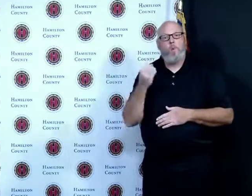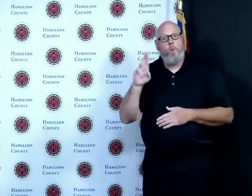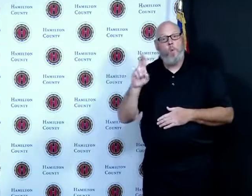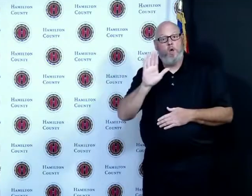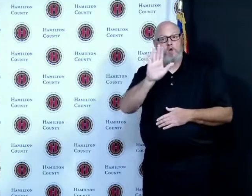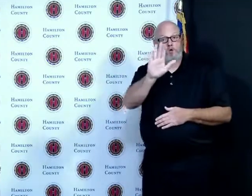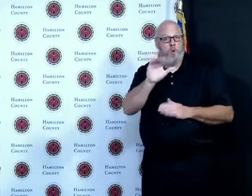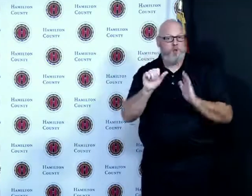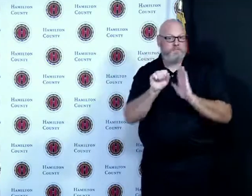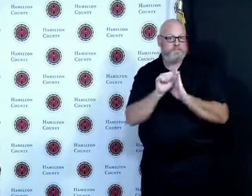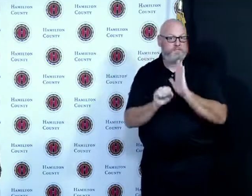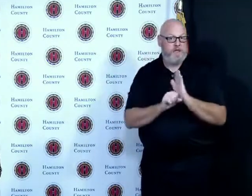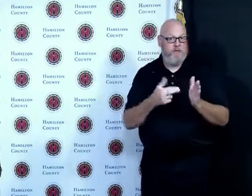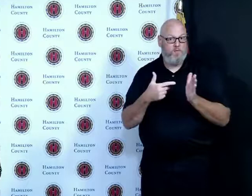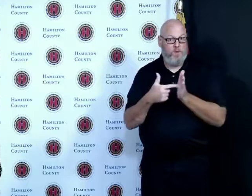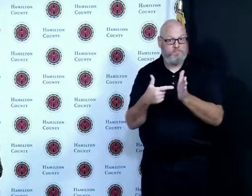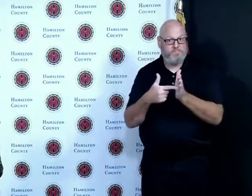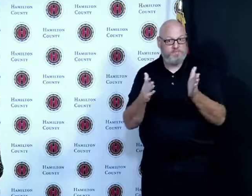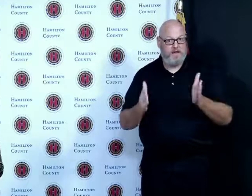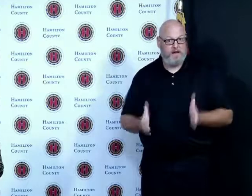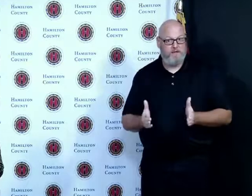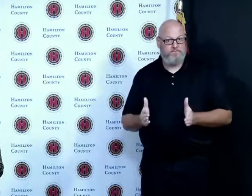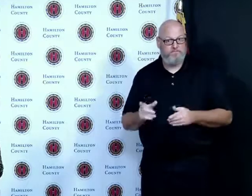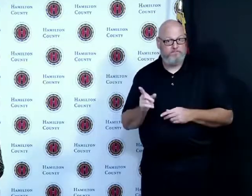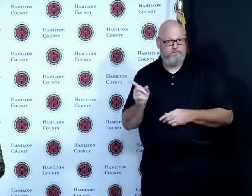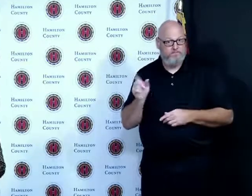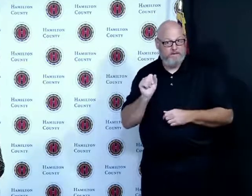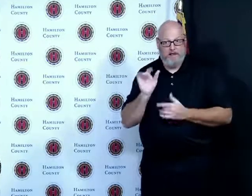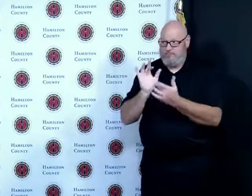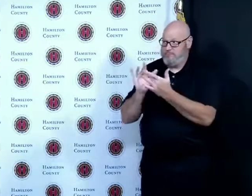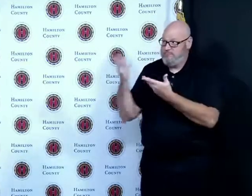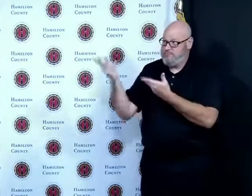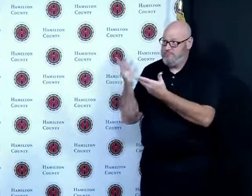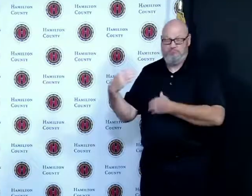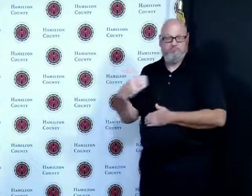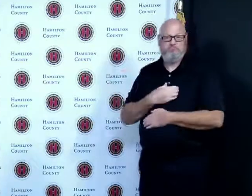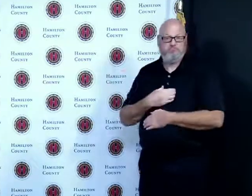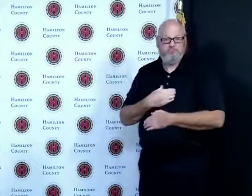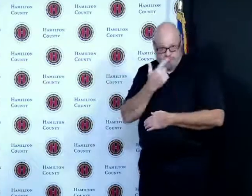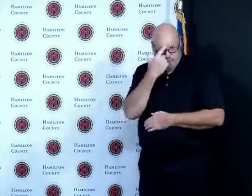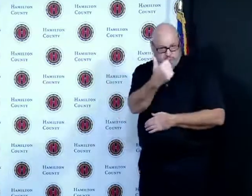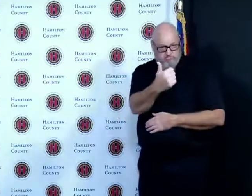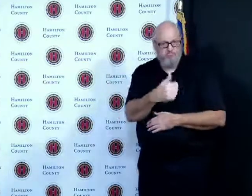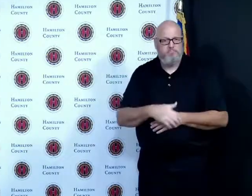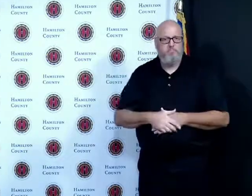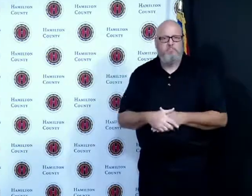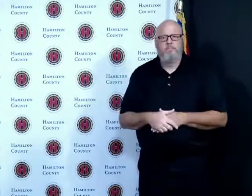appropriate way to have your voice heard so we're going to move to Greg but I do want to